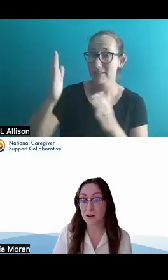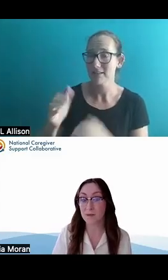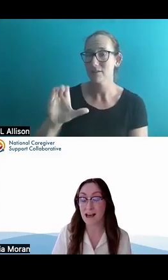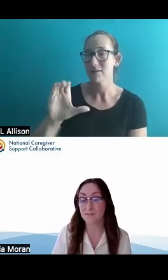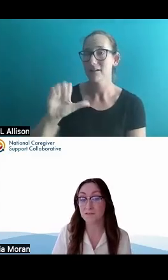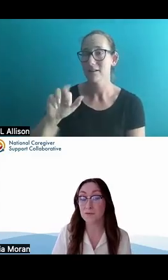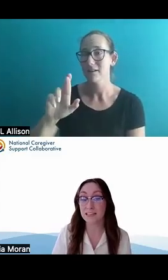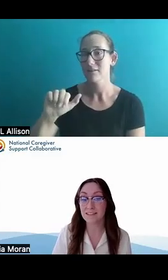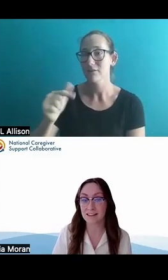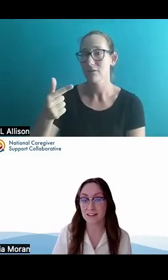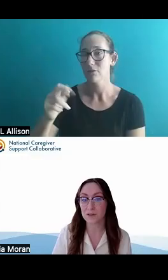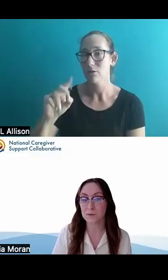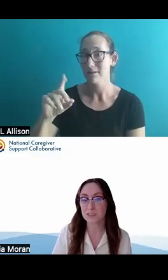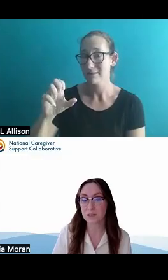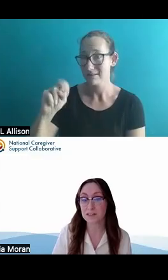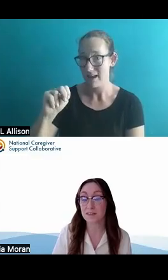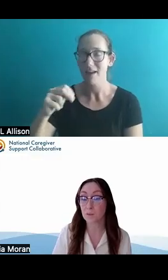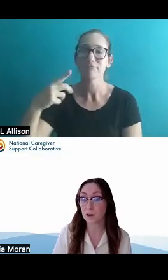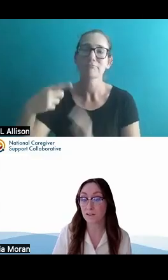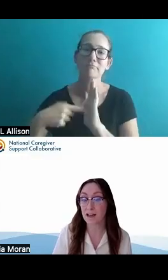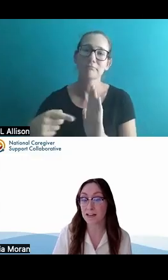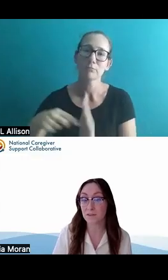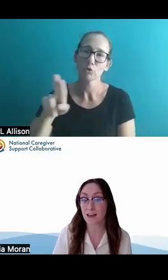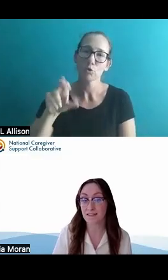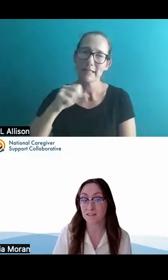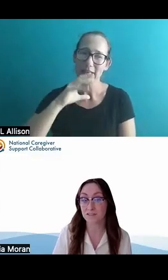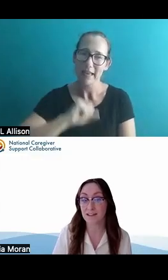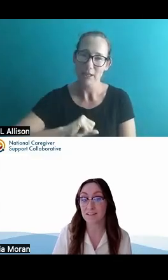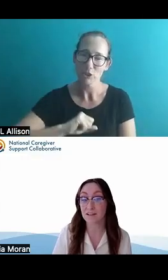on behalf of USAging, who will speak to their work aligned with National Strategy